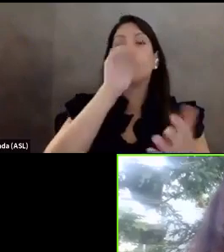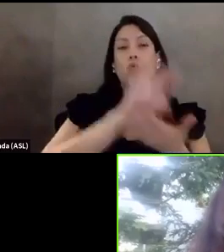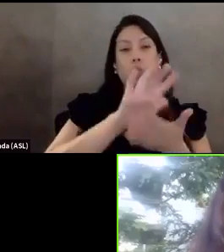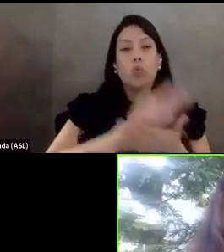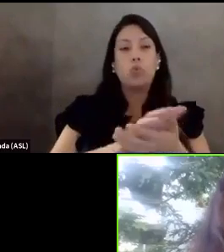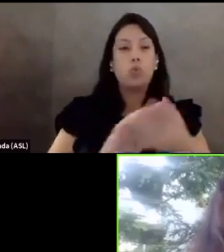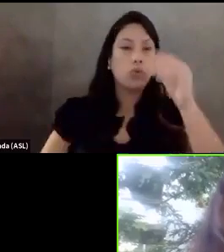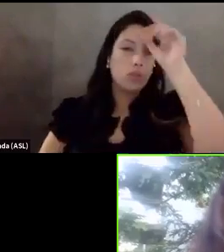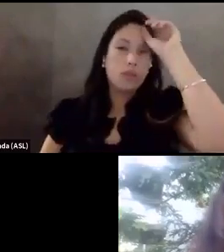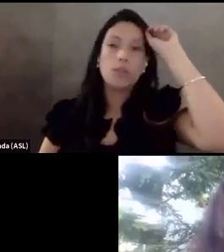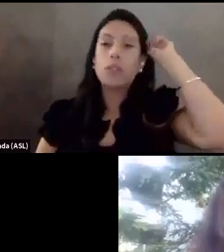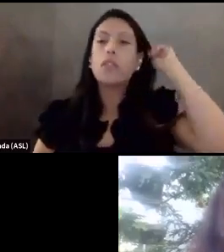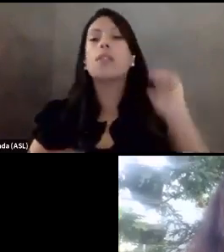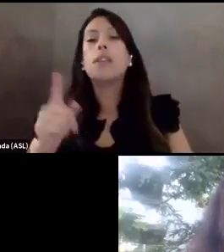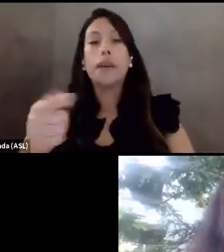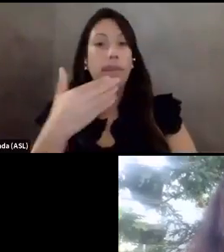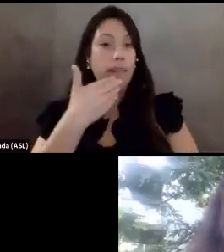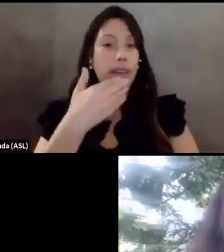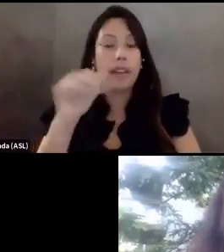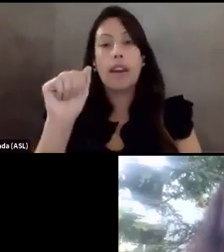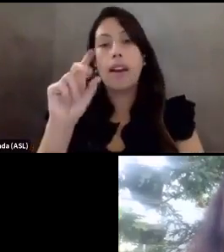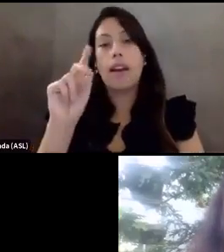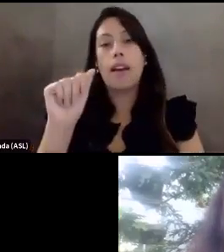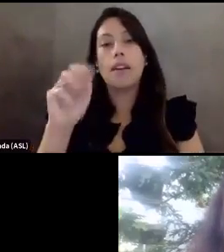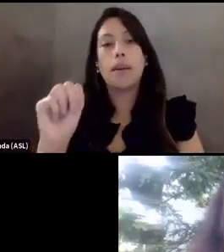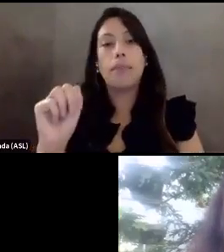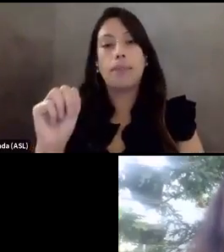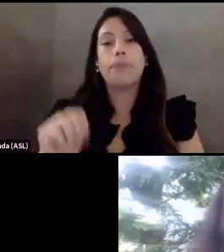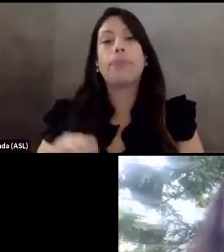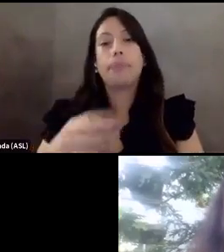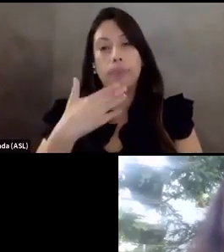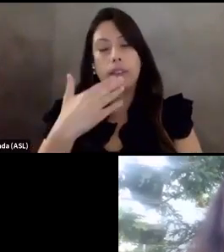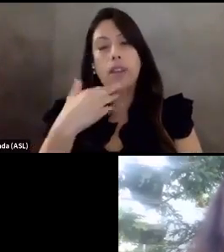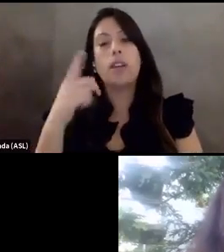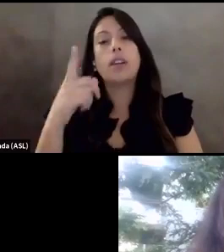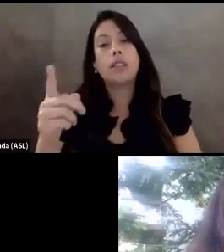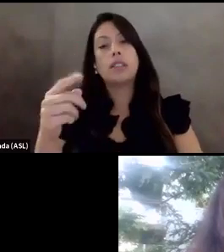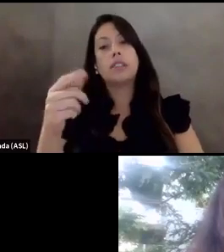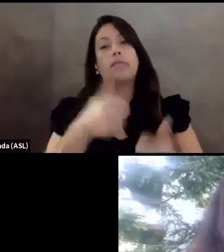Thank you, Adam. That's Adam, our deputy county council, and Adam, I